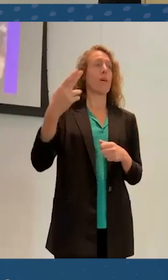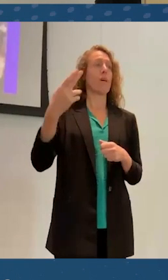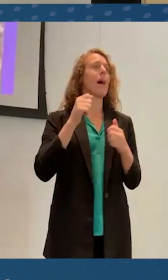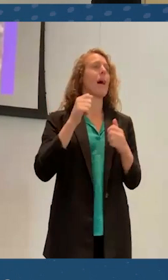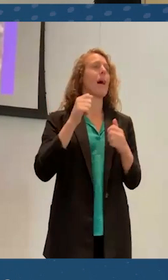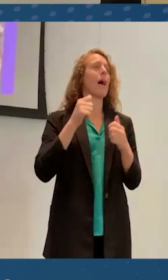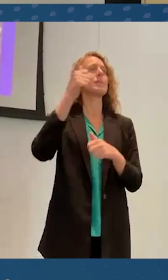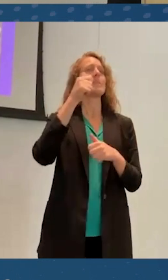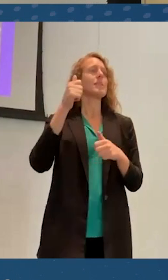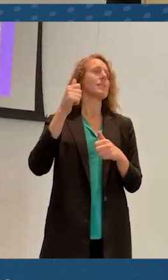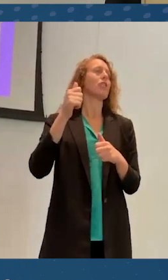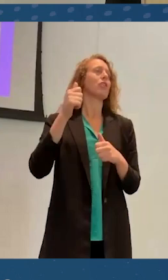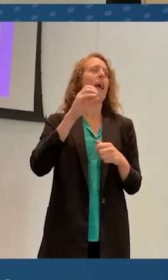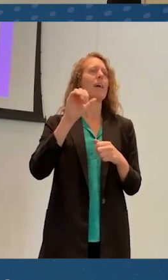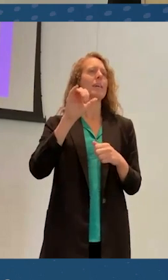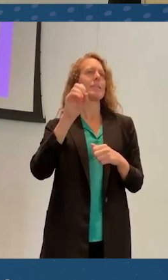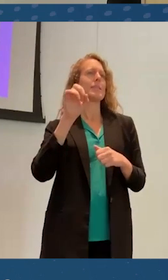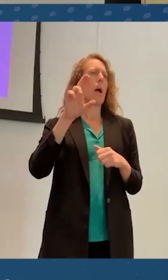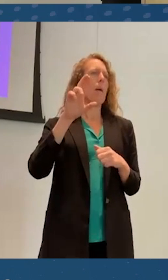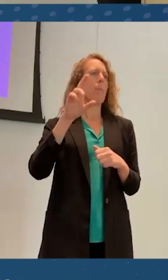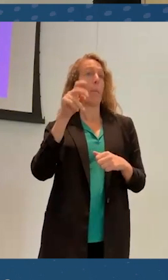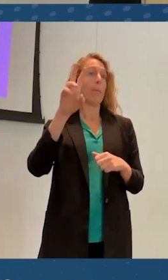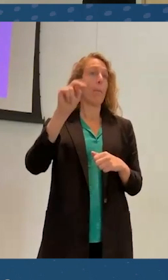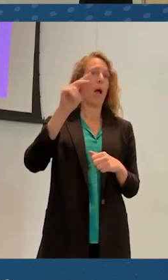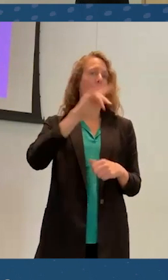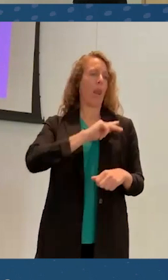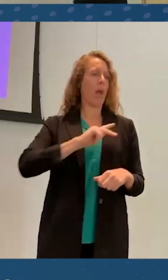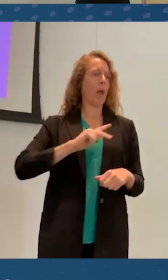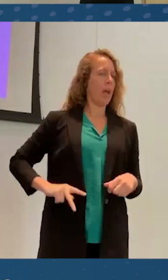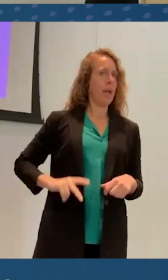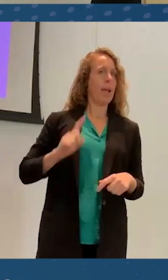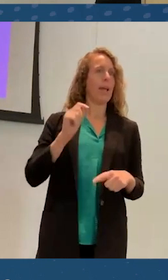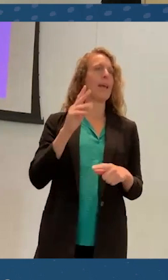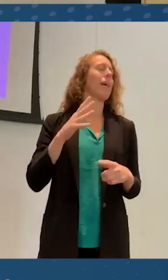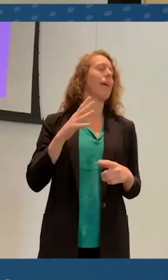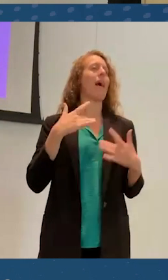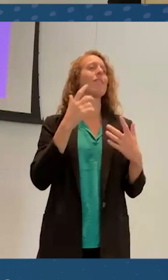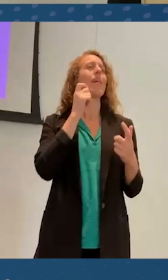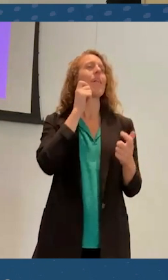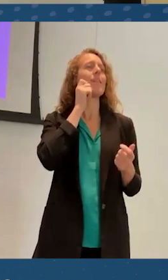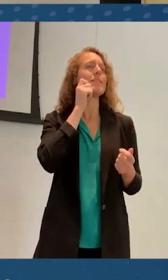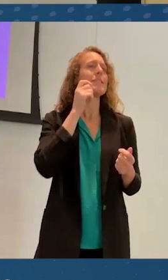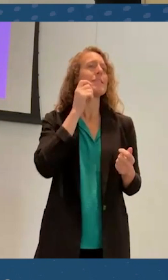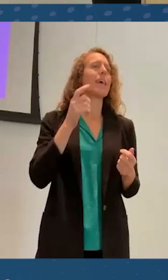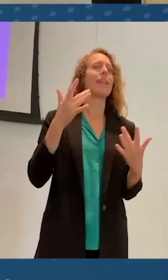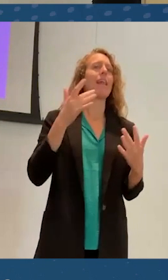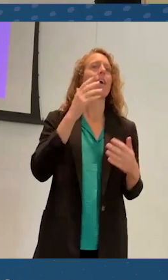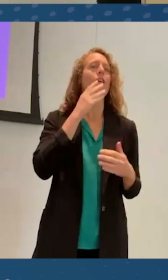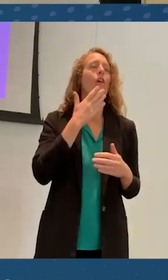King at Owlchemy Labs. I have pale skin and long blonde hair, blonde facial hair,